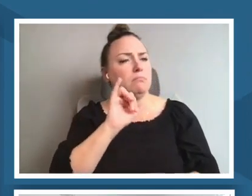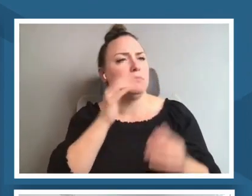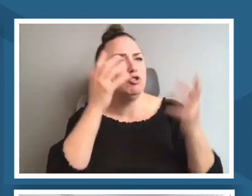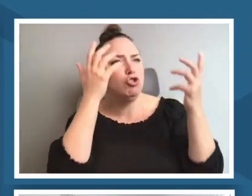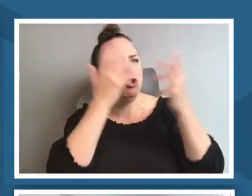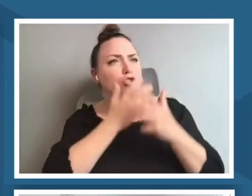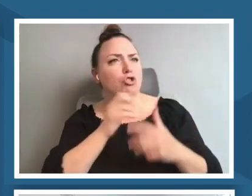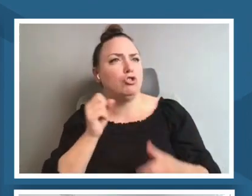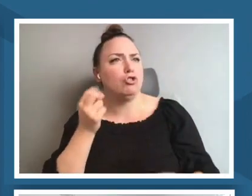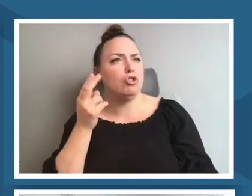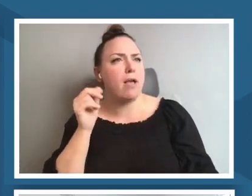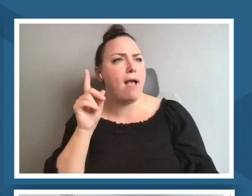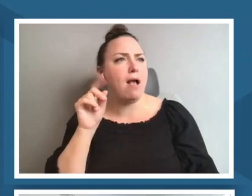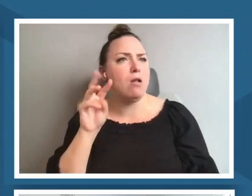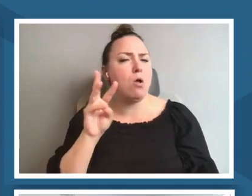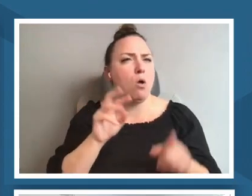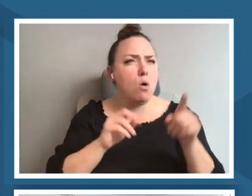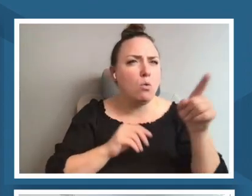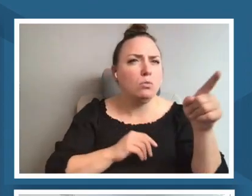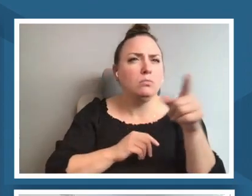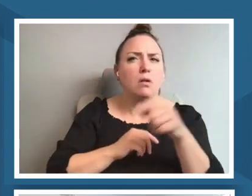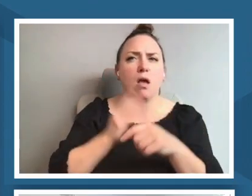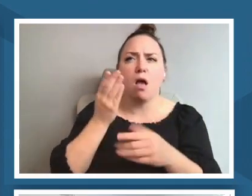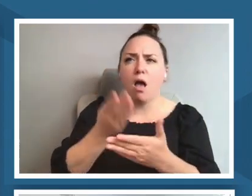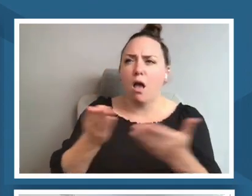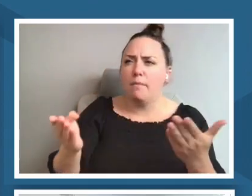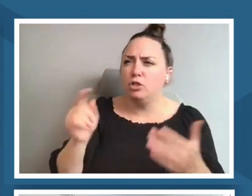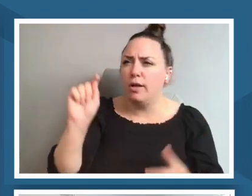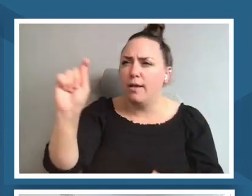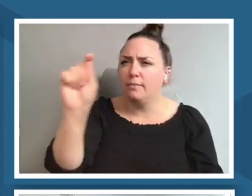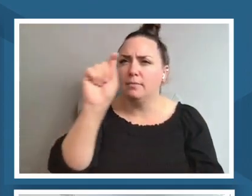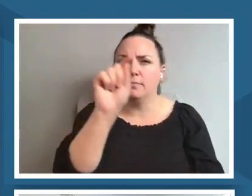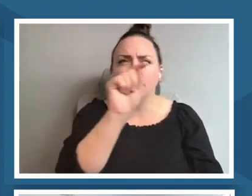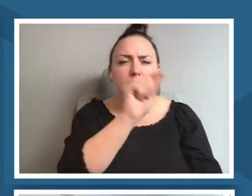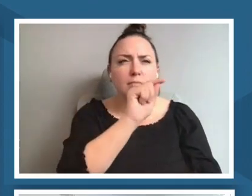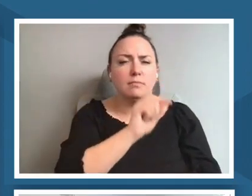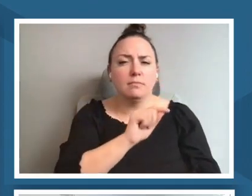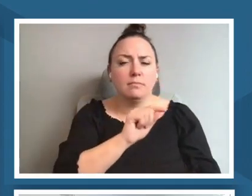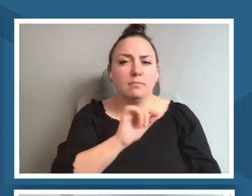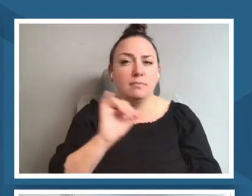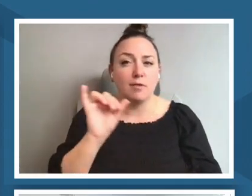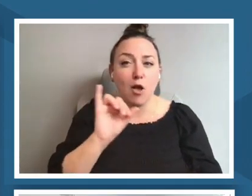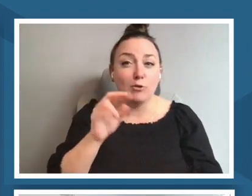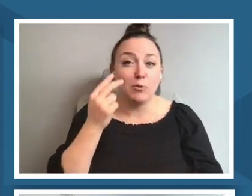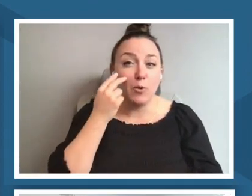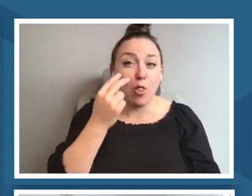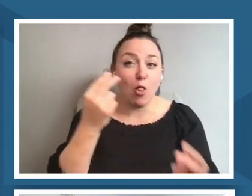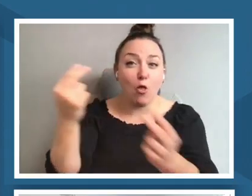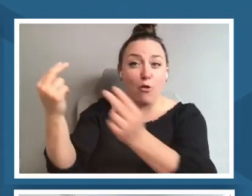the objects that you see and don't forget to look behind you